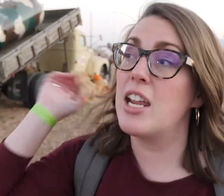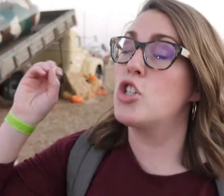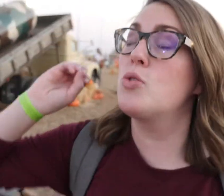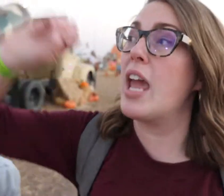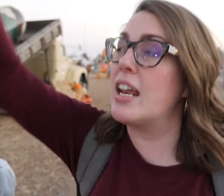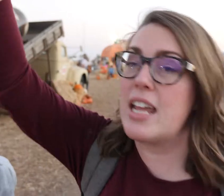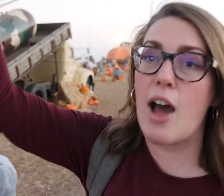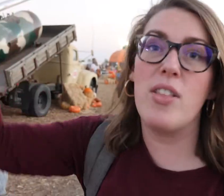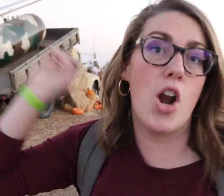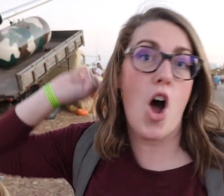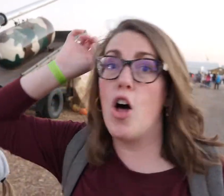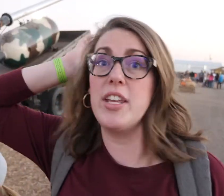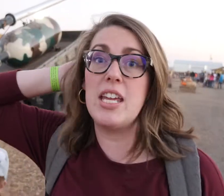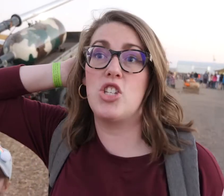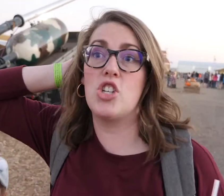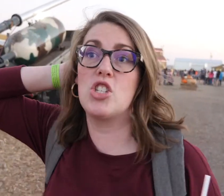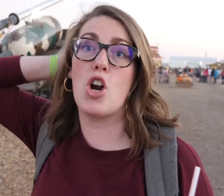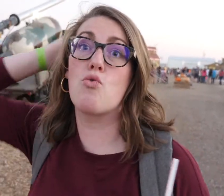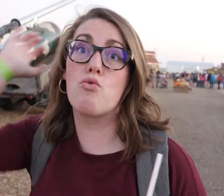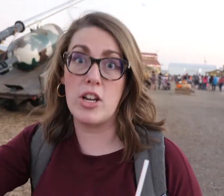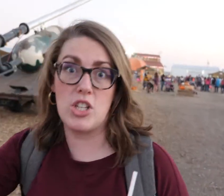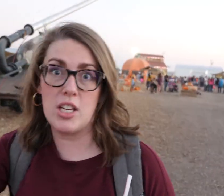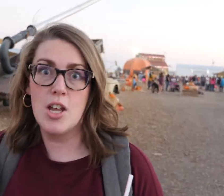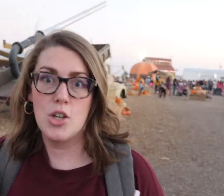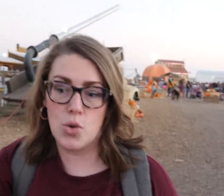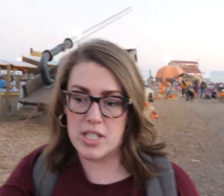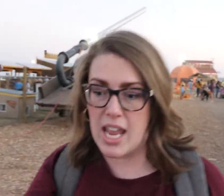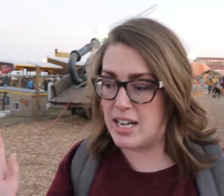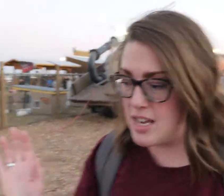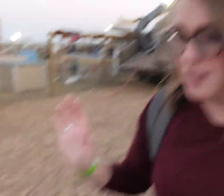They shoot candy out, and all the kids just start rushing towards the candy.